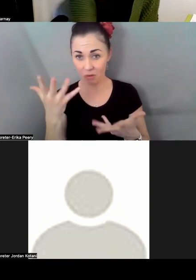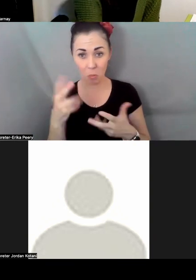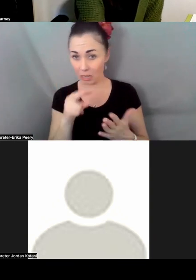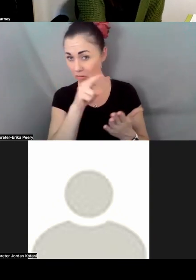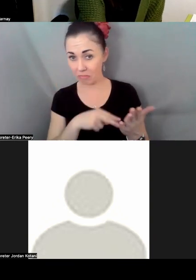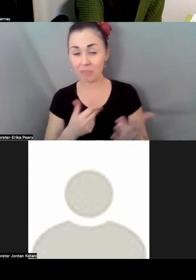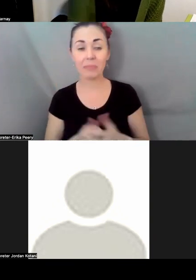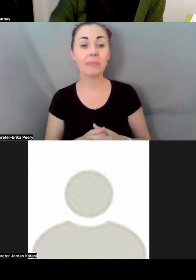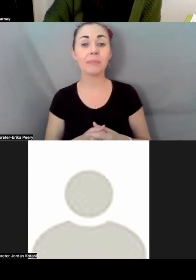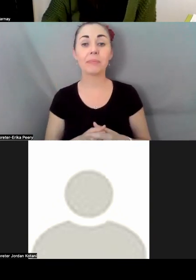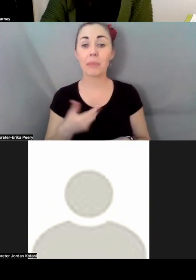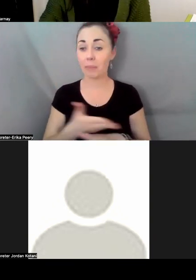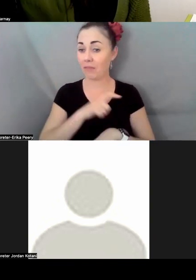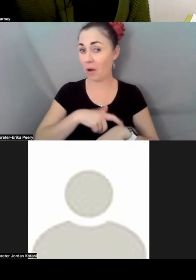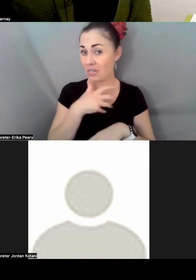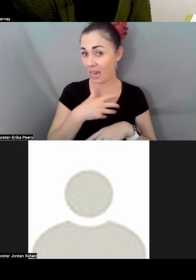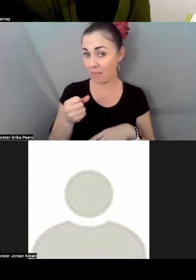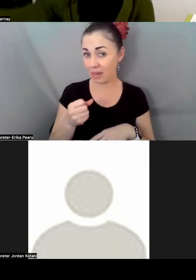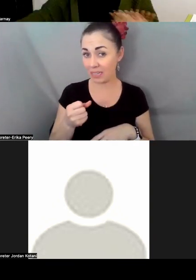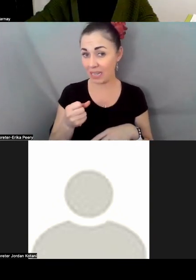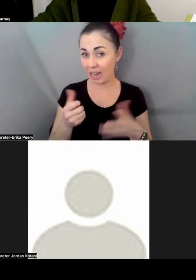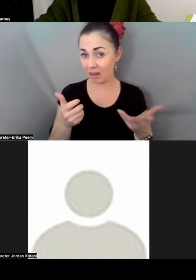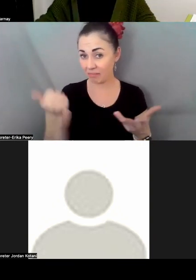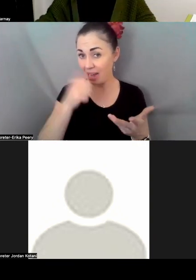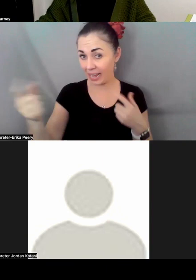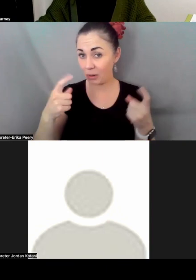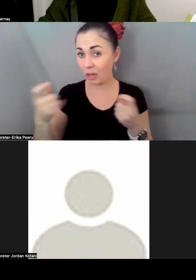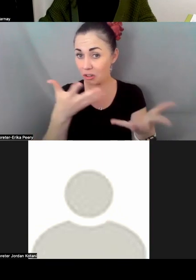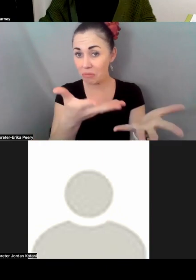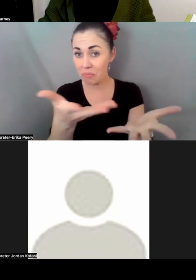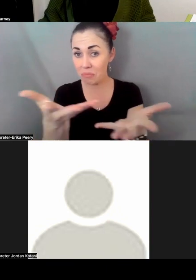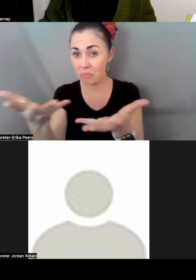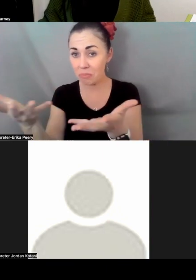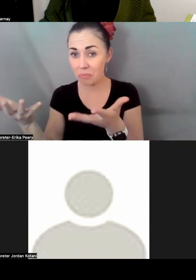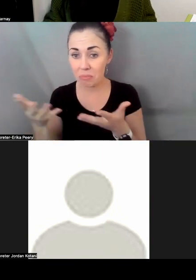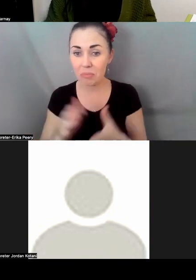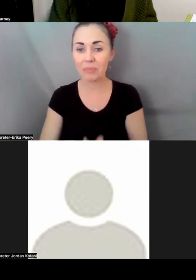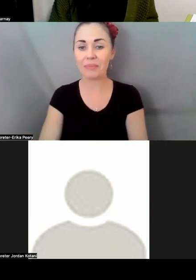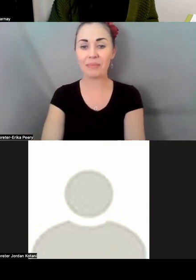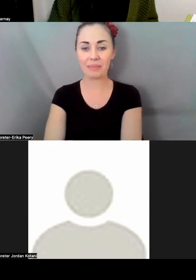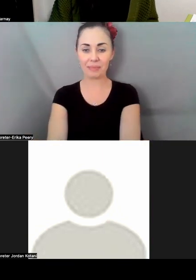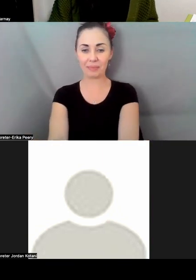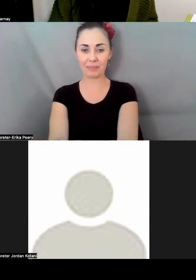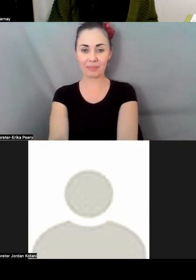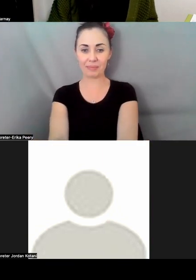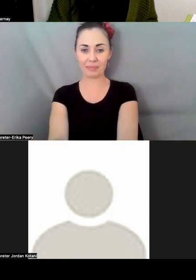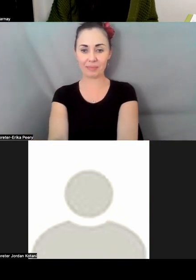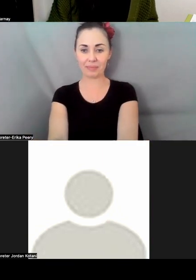Before I run out of time, does anybody have any questions?